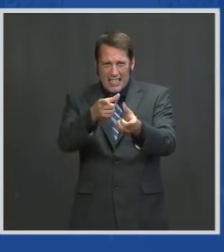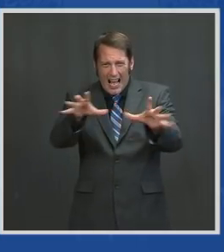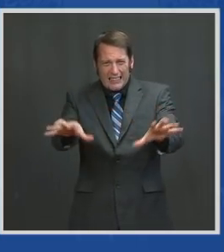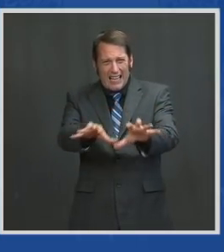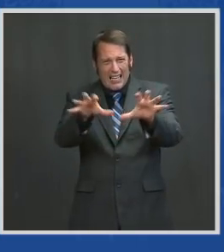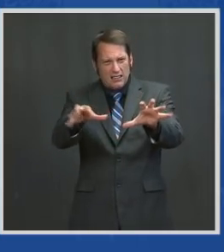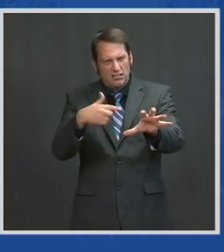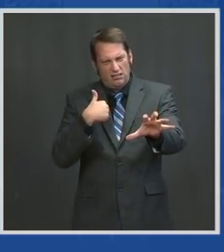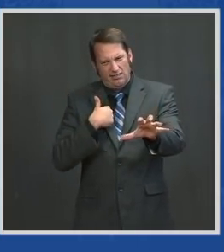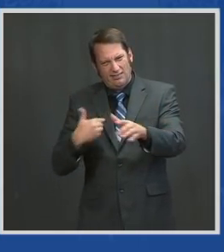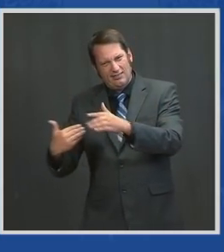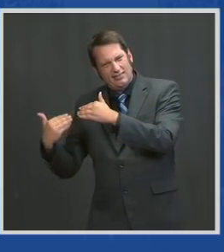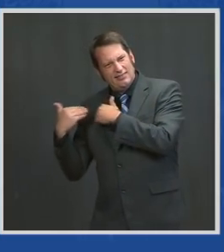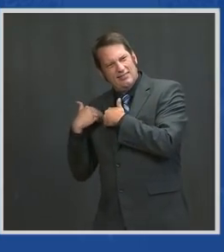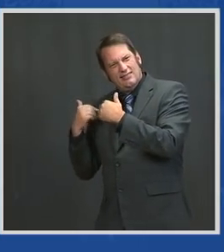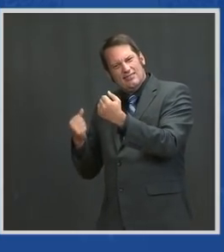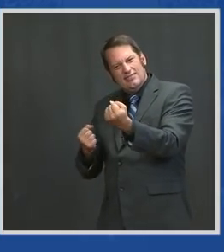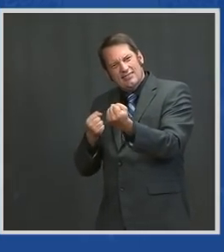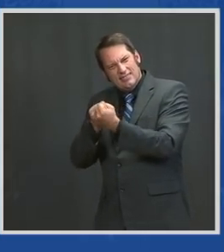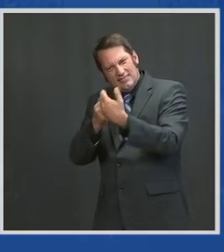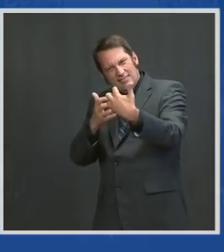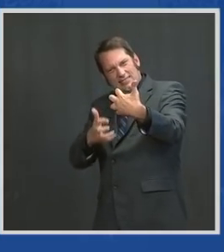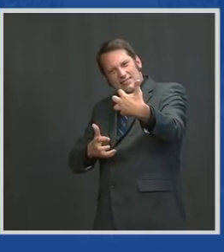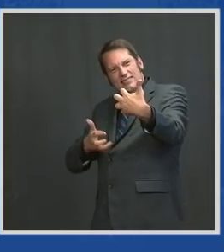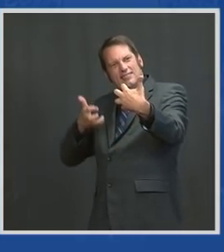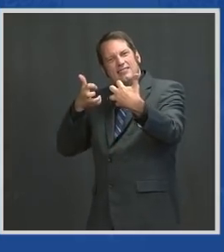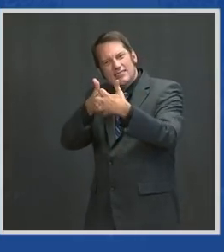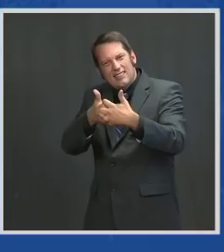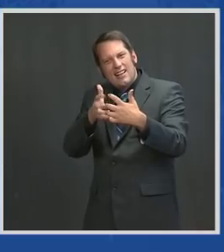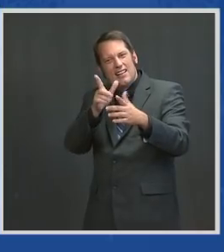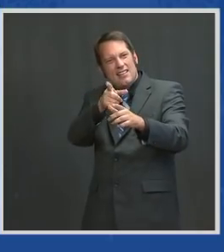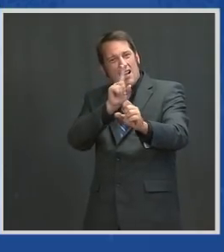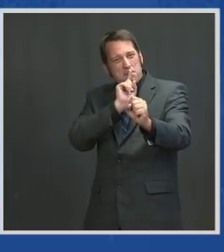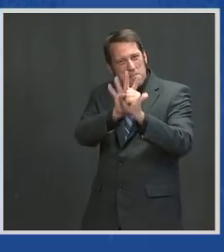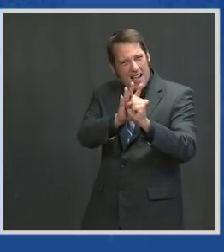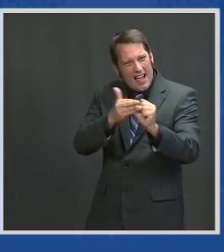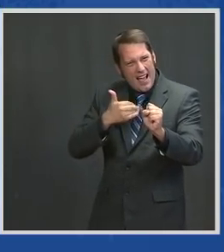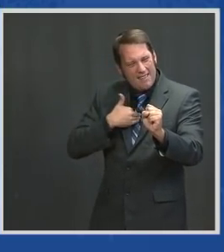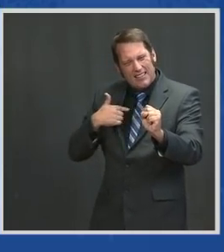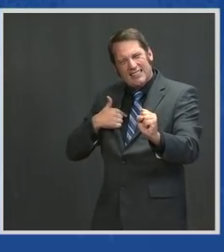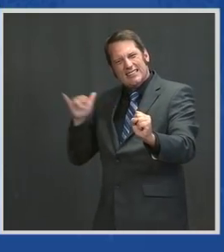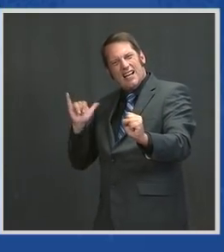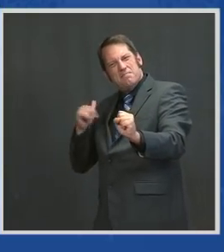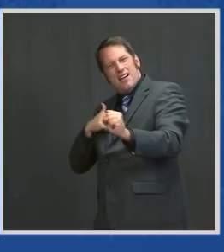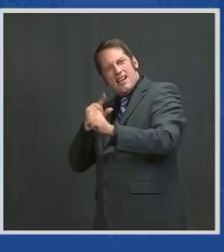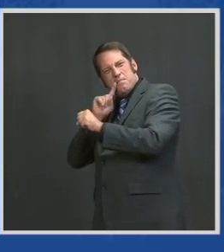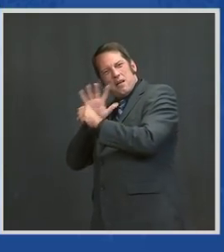May God bless all of you, our troops and their families.